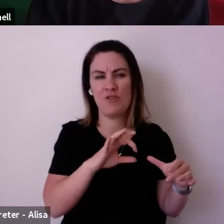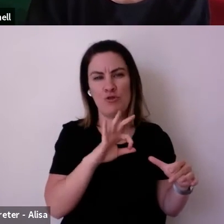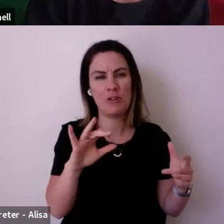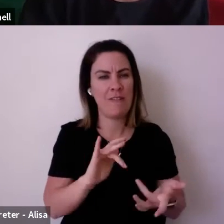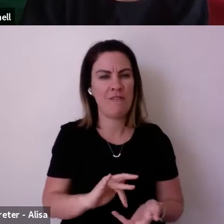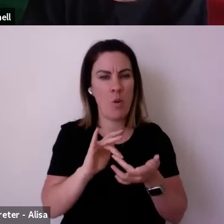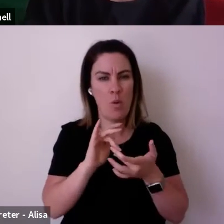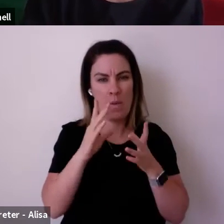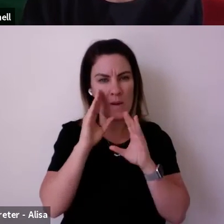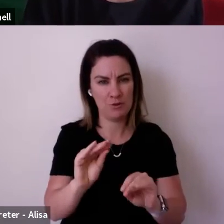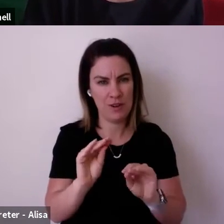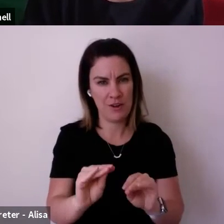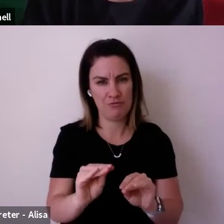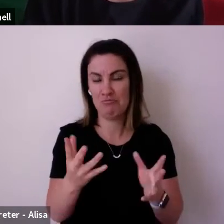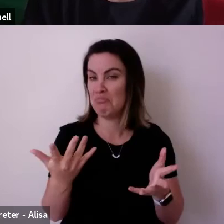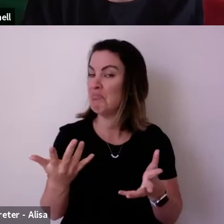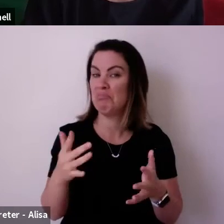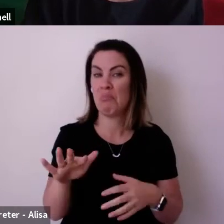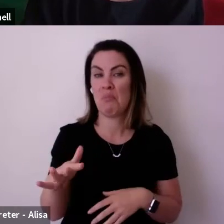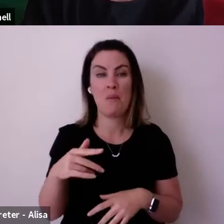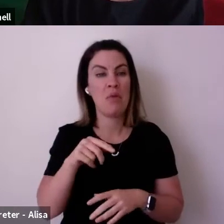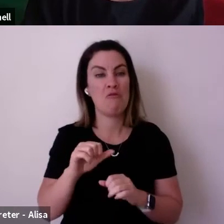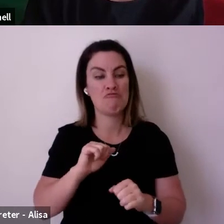Mother that is running in formal education programs with organizations